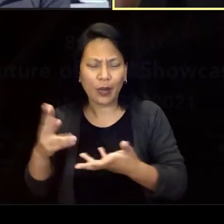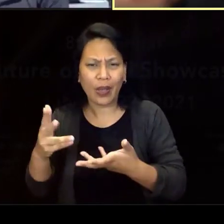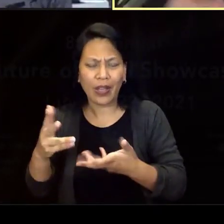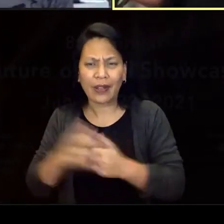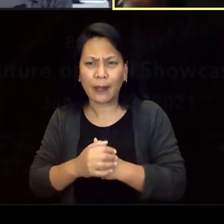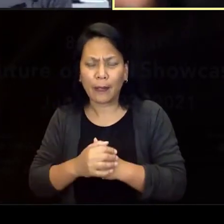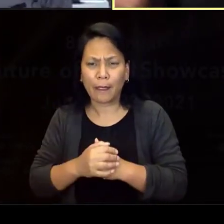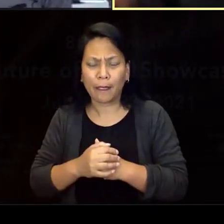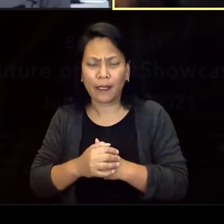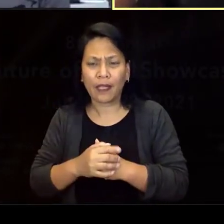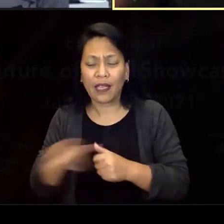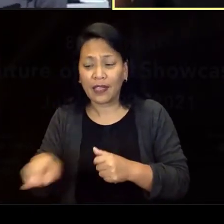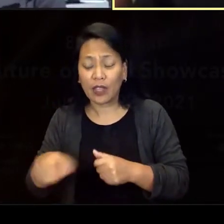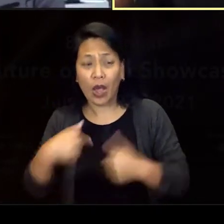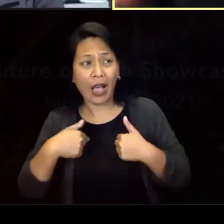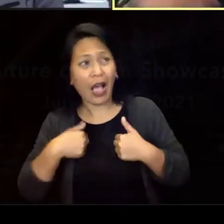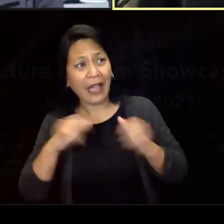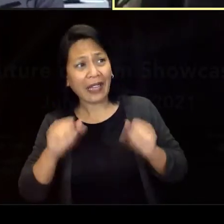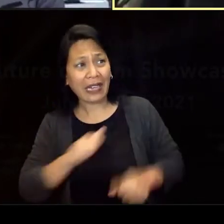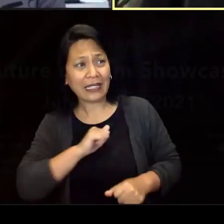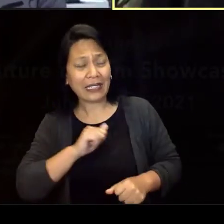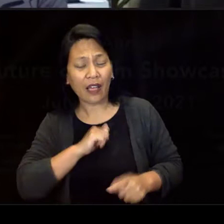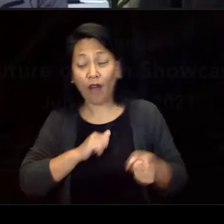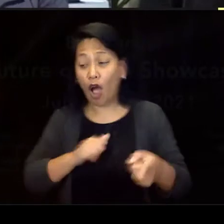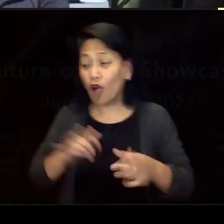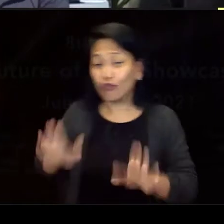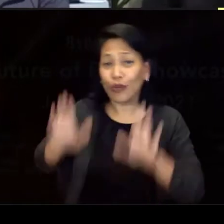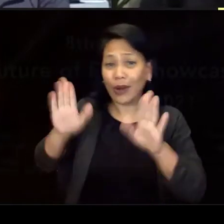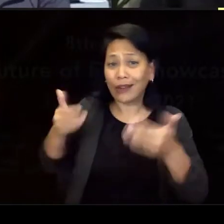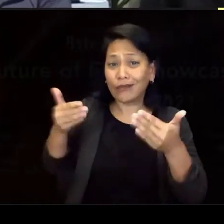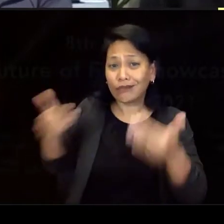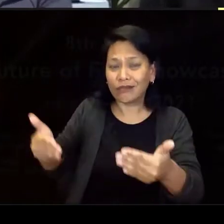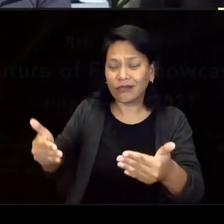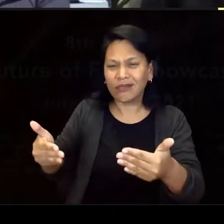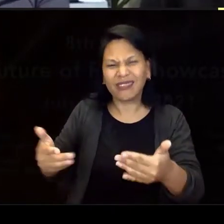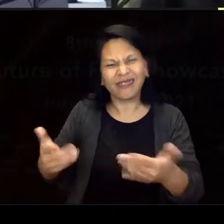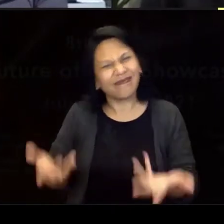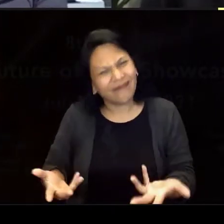And they were like, yeah, cool, great. You know, and it's just like, well, Hmm.